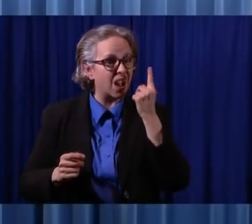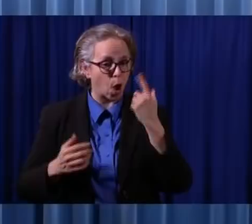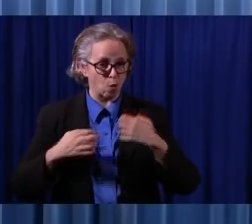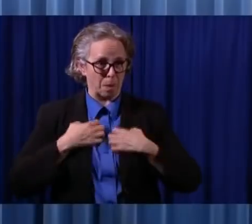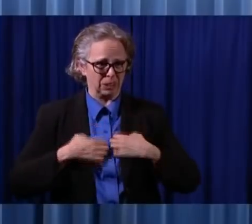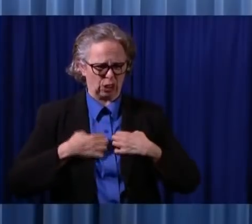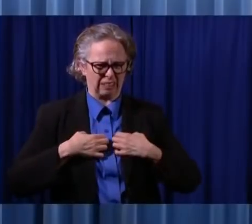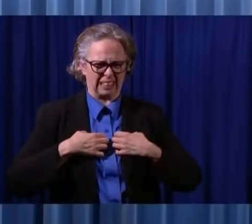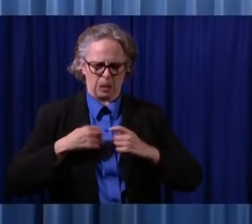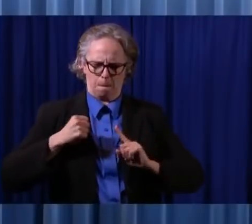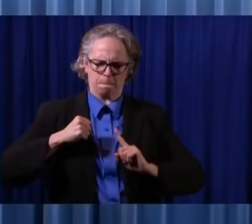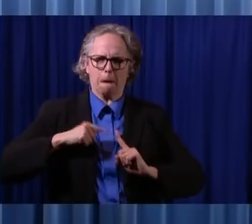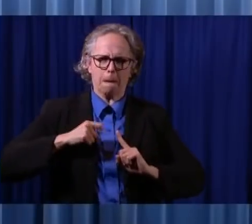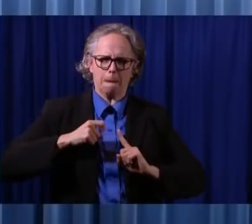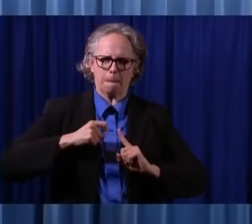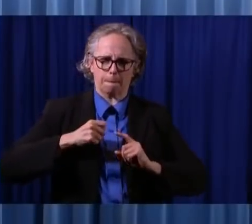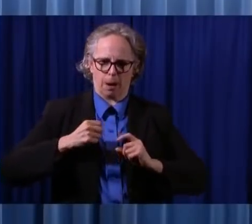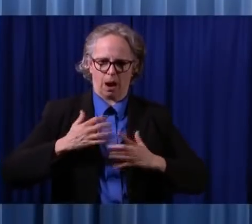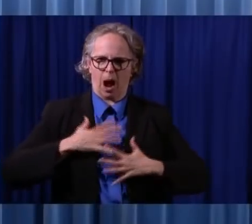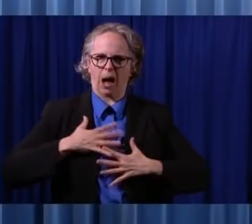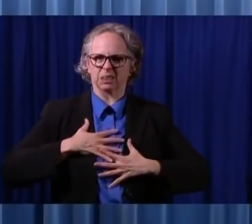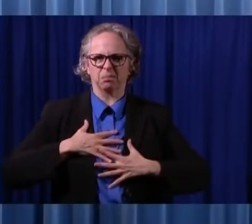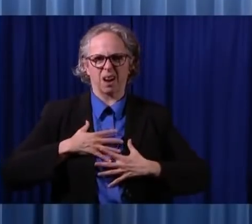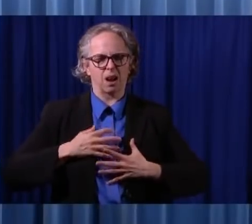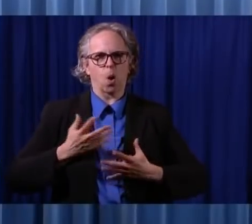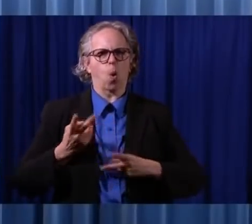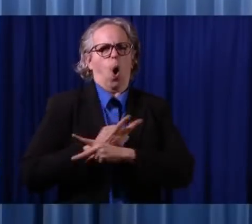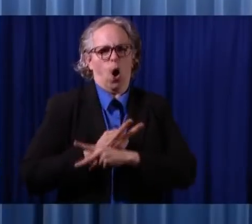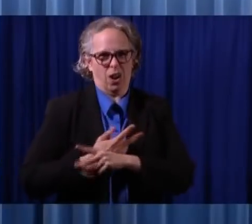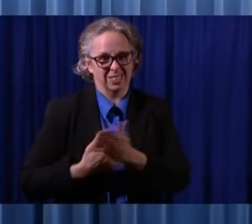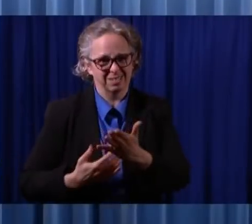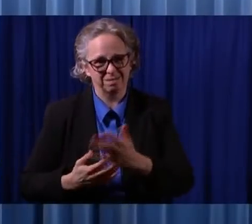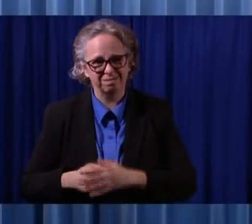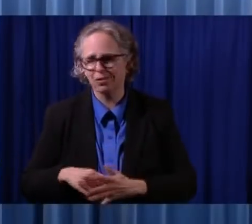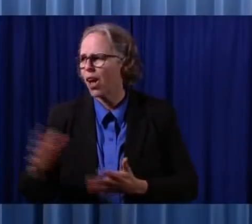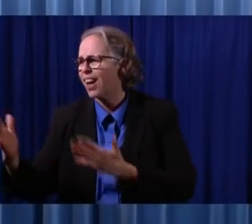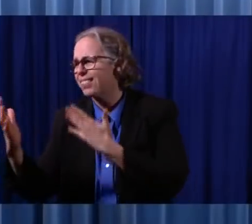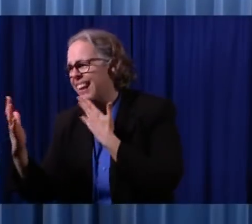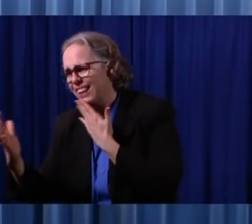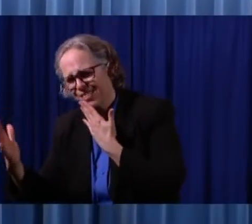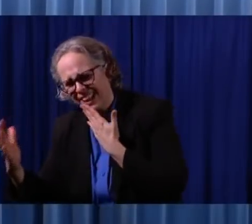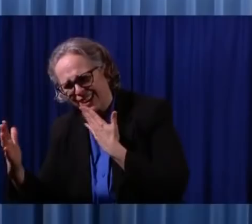HAVE NOT SEEN ANYTHING DIFFERENT WITH OUR ASTHMATICS. IT IS JUST ANOTHER RESPIRATORY